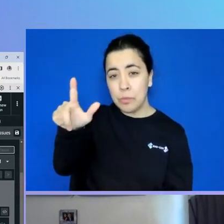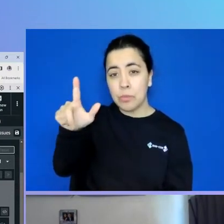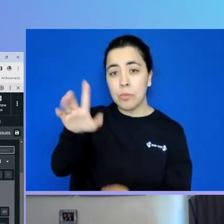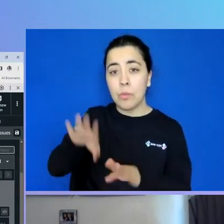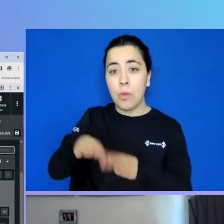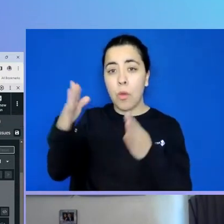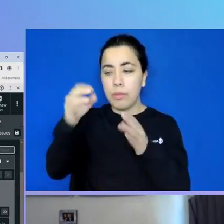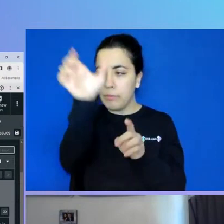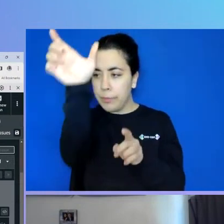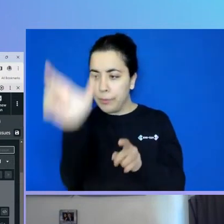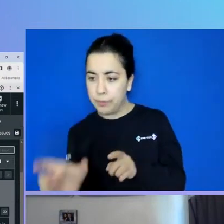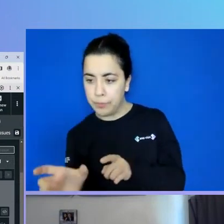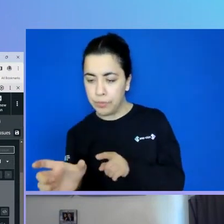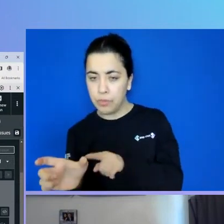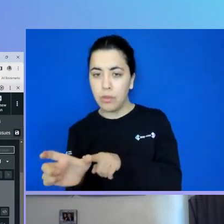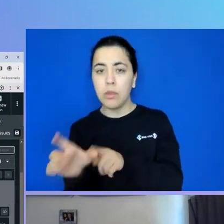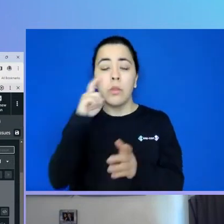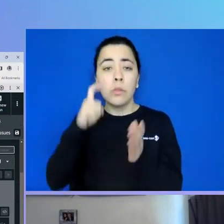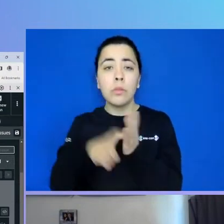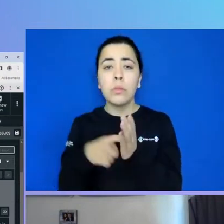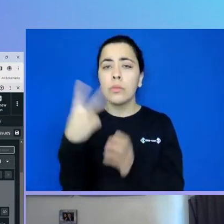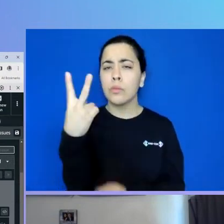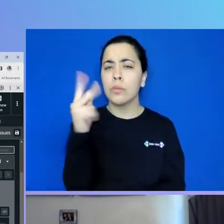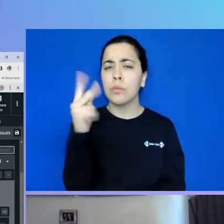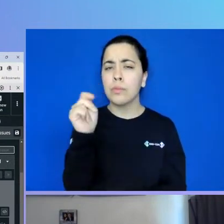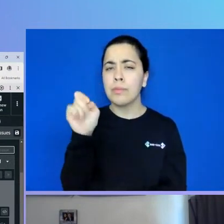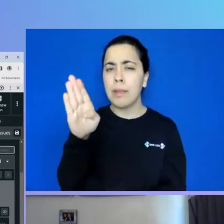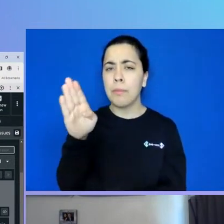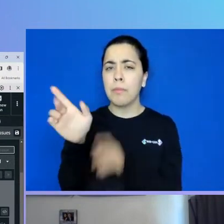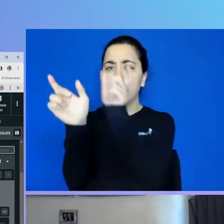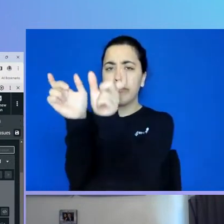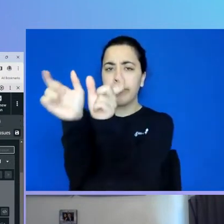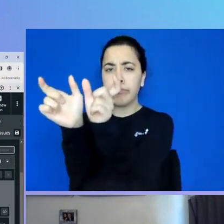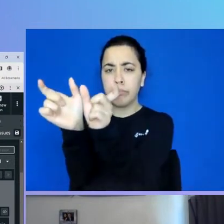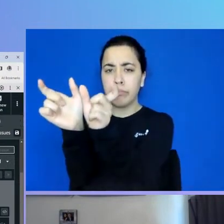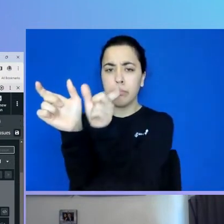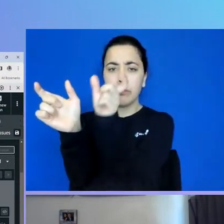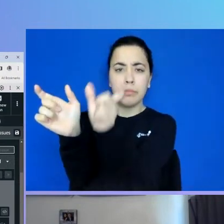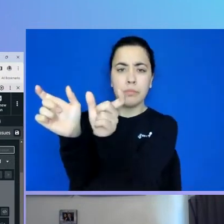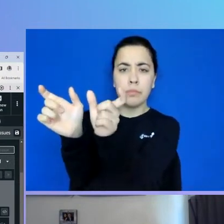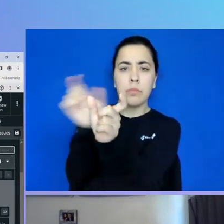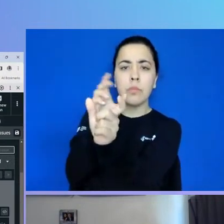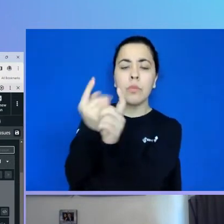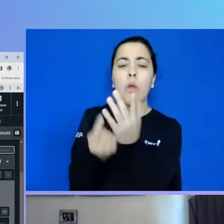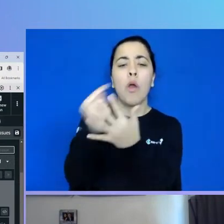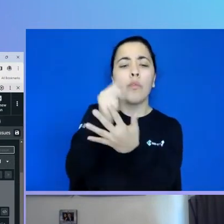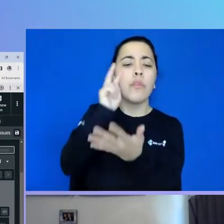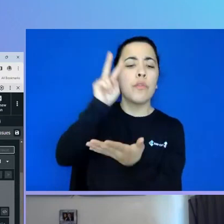two tabs on the extension screen. There's an overview tab, and then there's a guided test. We already completed the